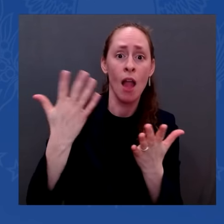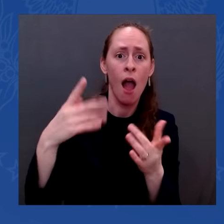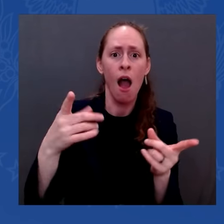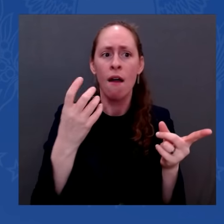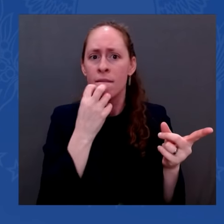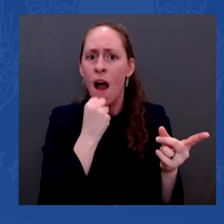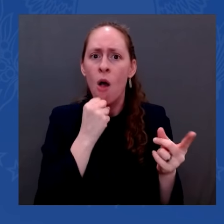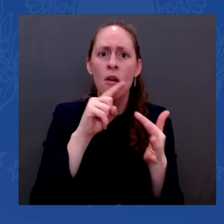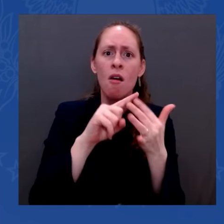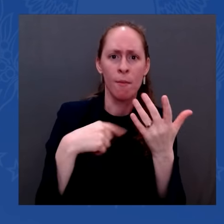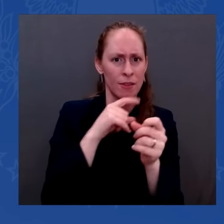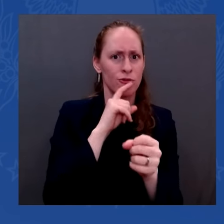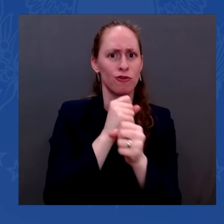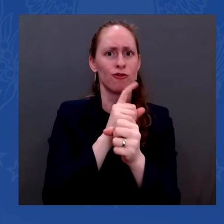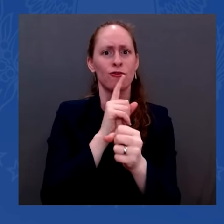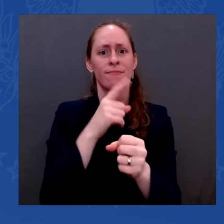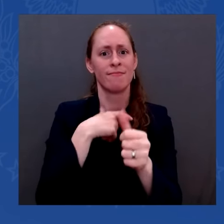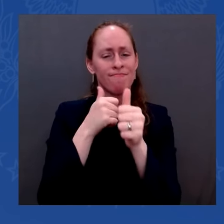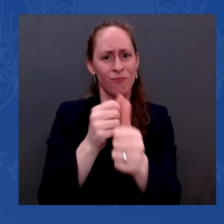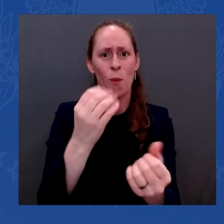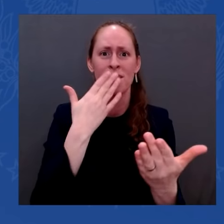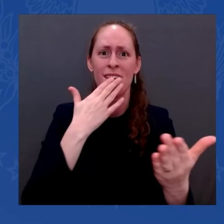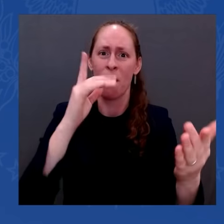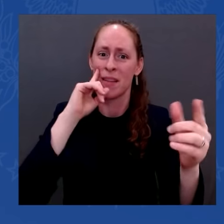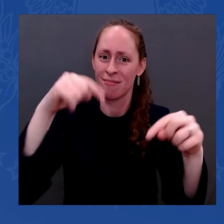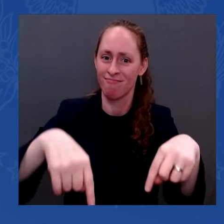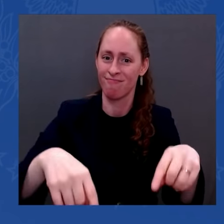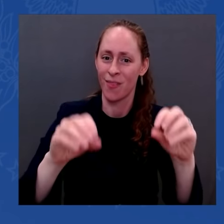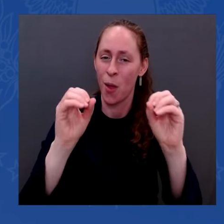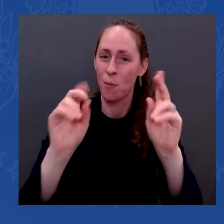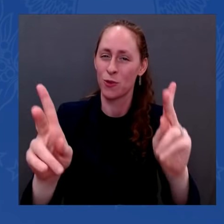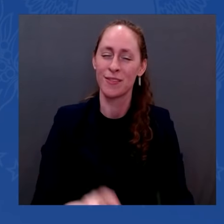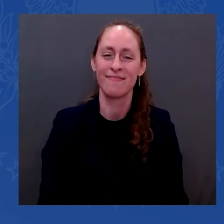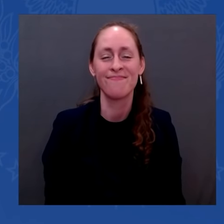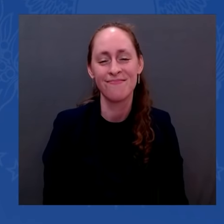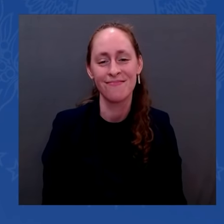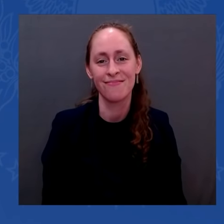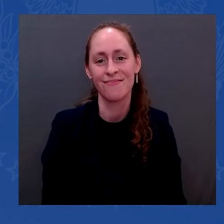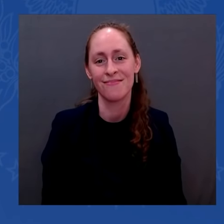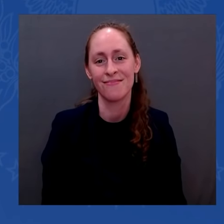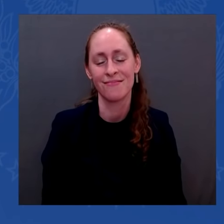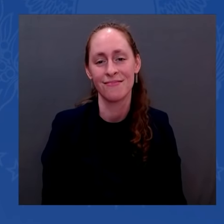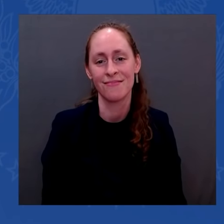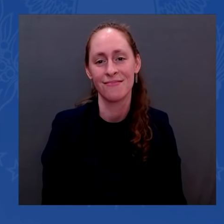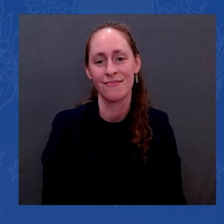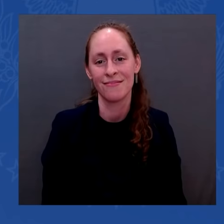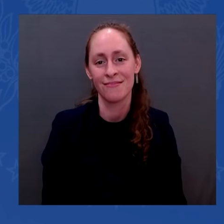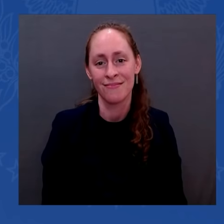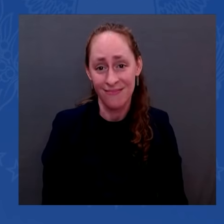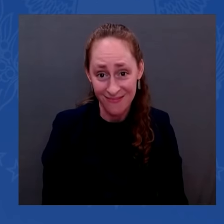You know, I -- we have to learn the lessons from the past couple hundred years of mining, generally. And I -- I really mean it.